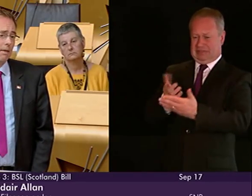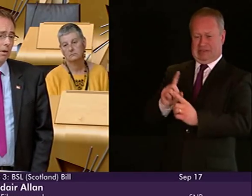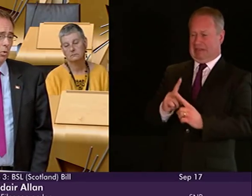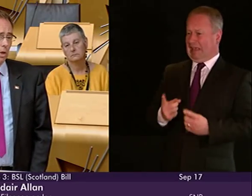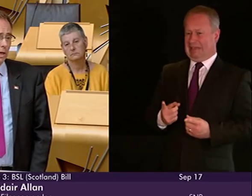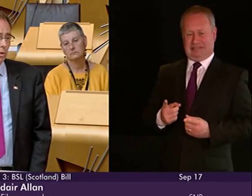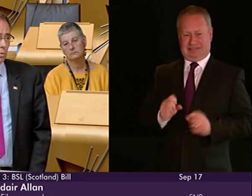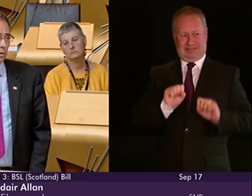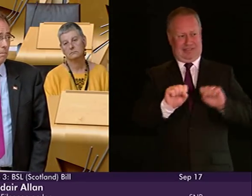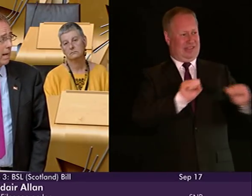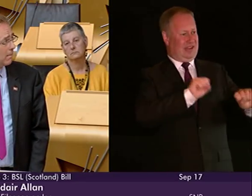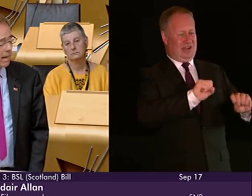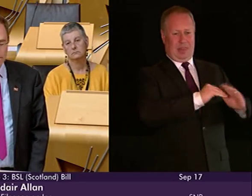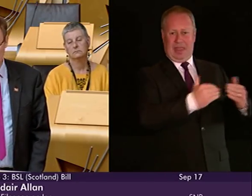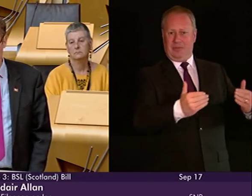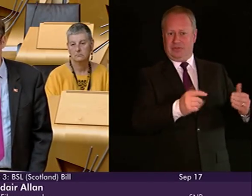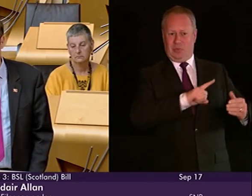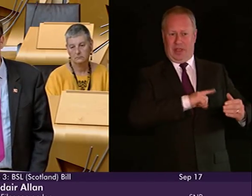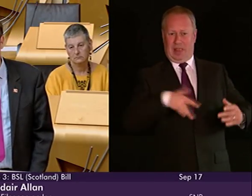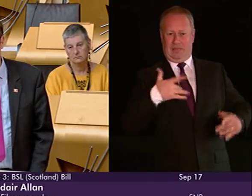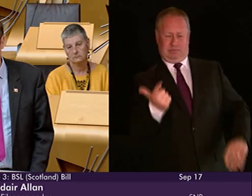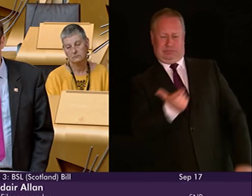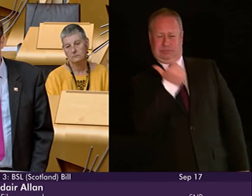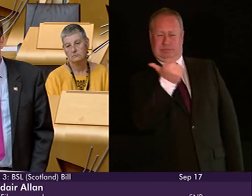in their own language within a radius of many miles.